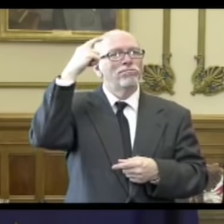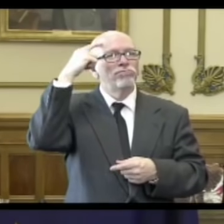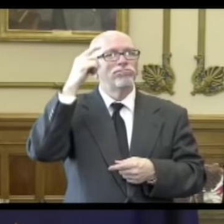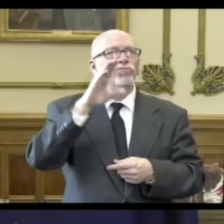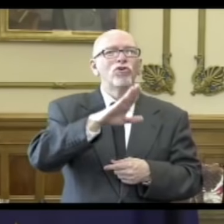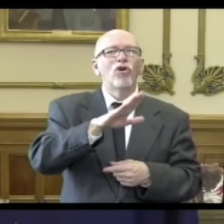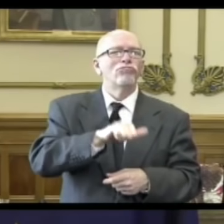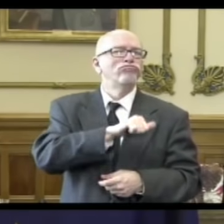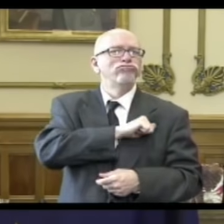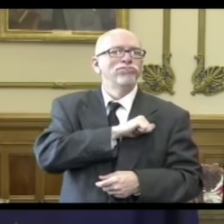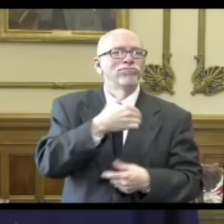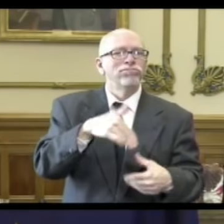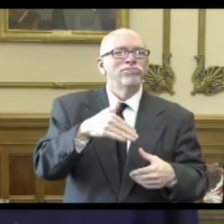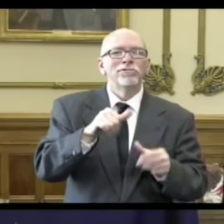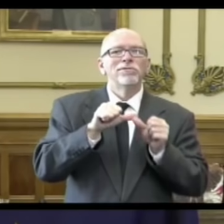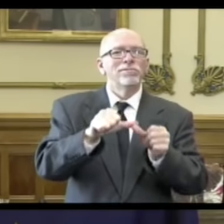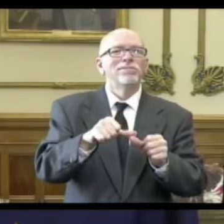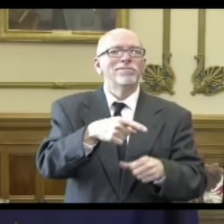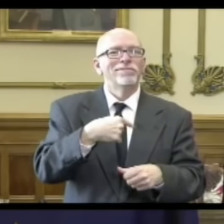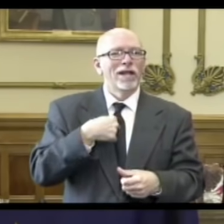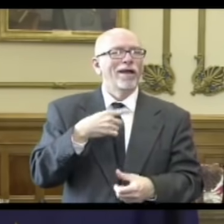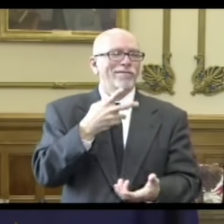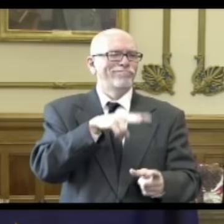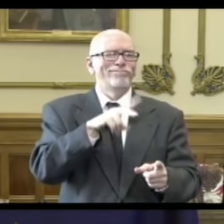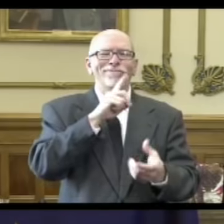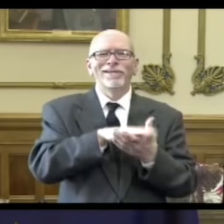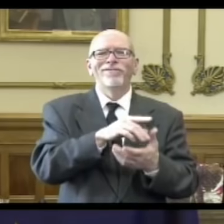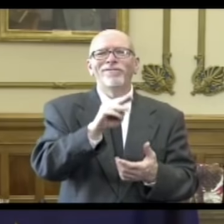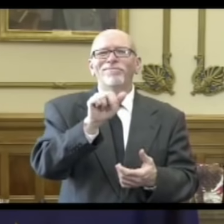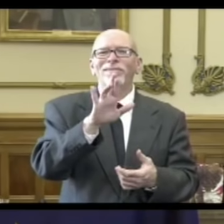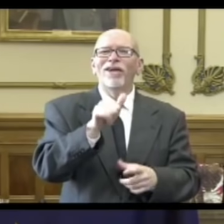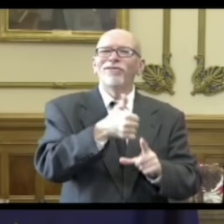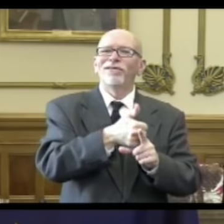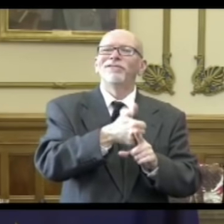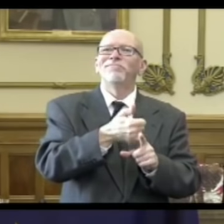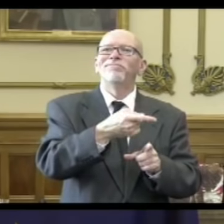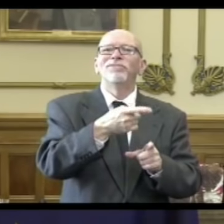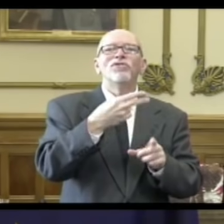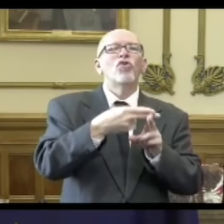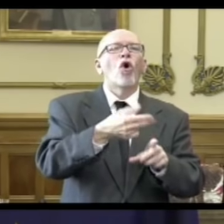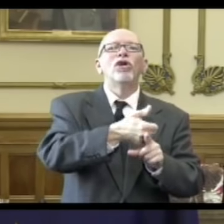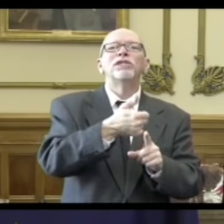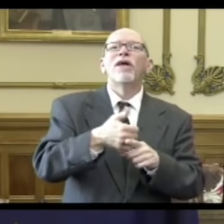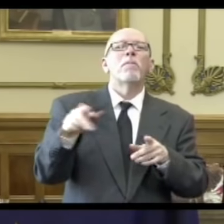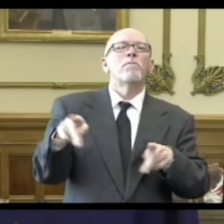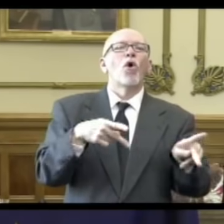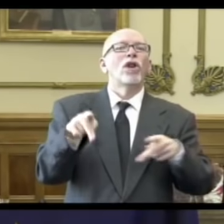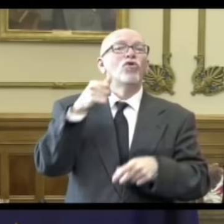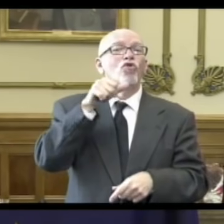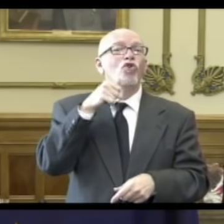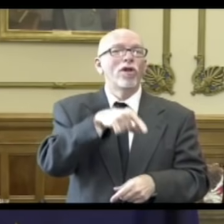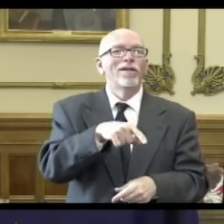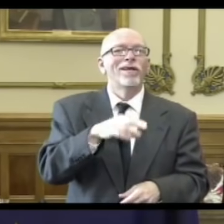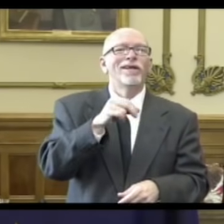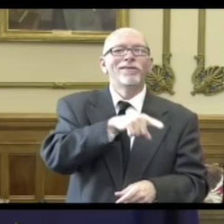GREAT GRANDDAUGHTER. SAID THAT MARY HAS THROUGHOUT THE YEARS KEPT HER JOKES HER WIT AND HER